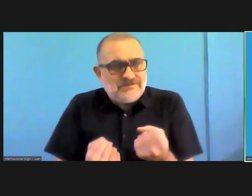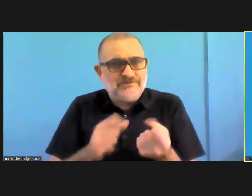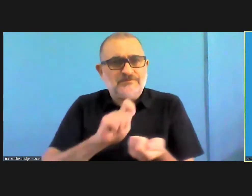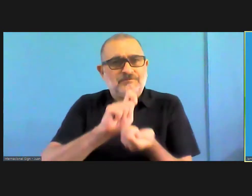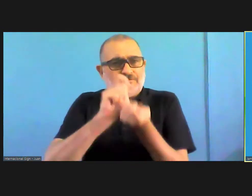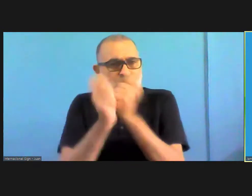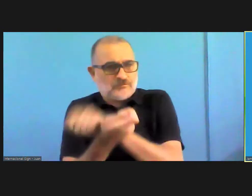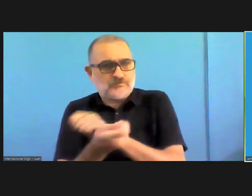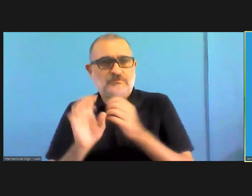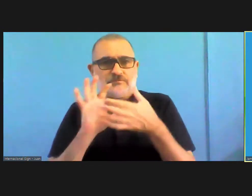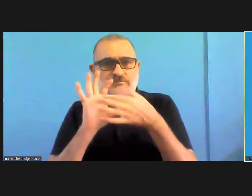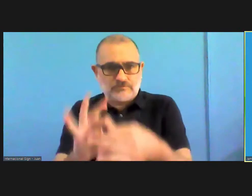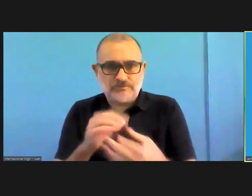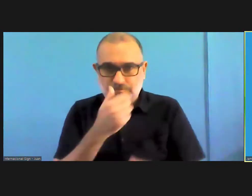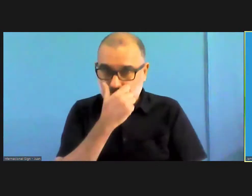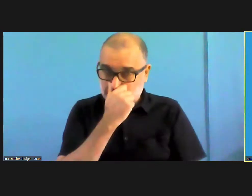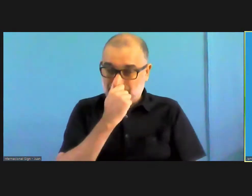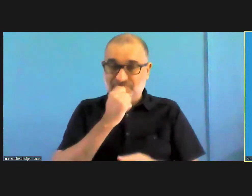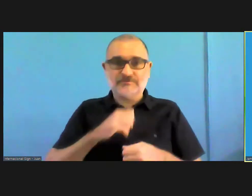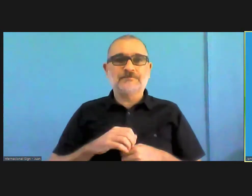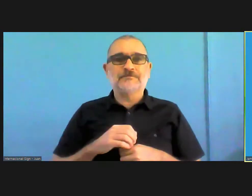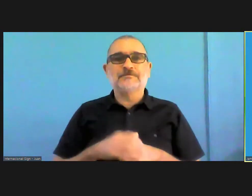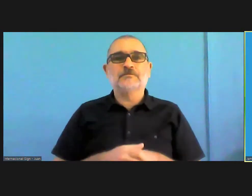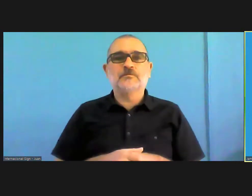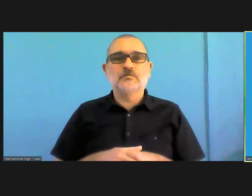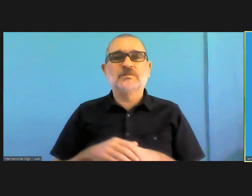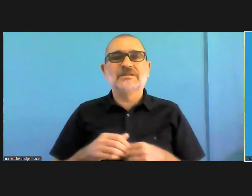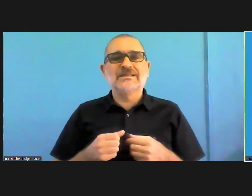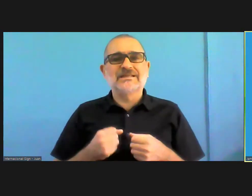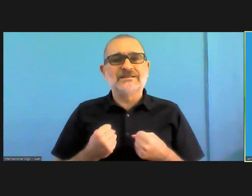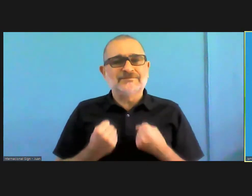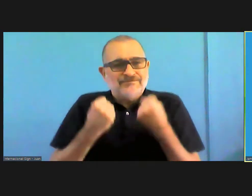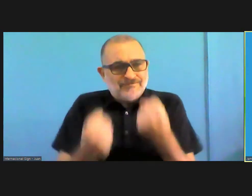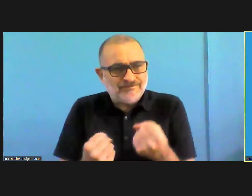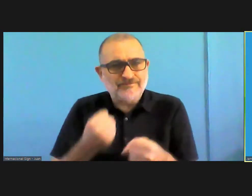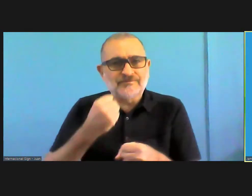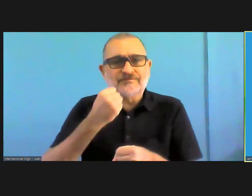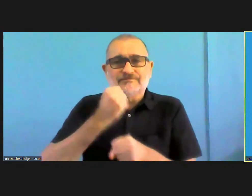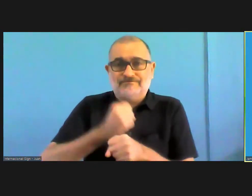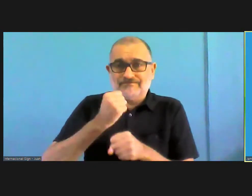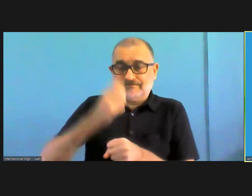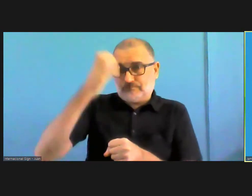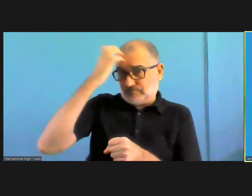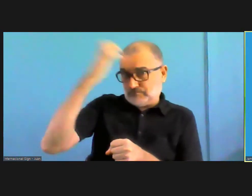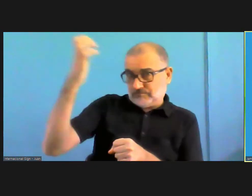public health capacities and to design and strengthen the institutional structures that can facilitate the